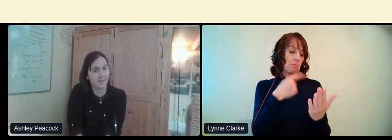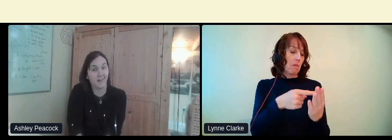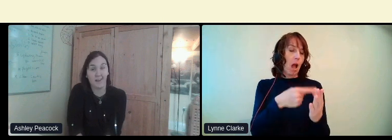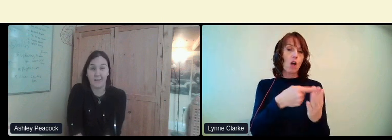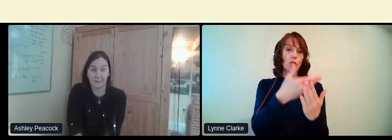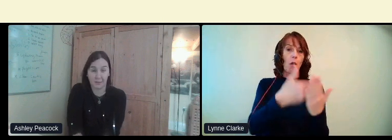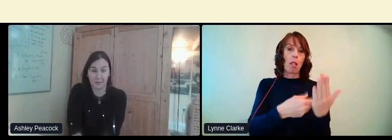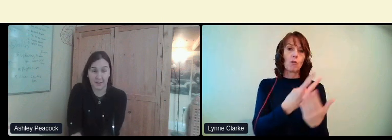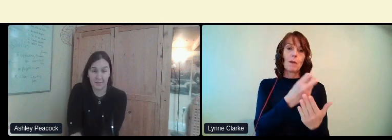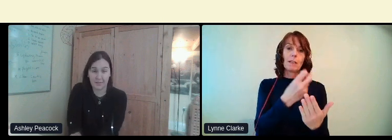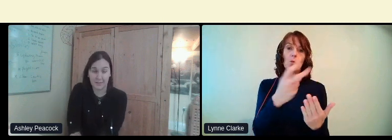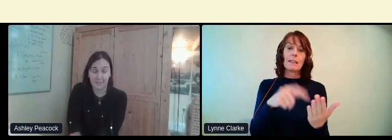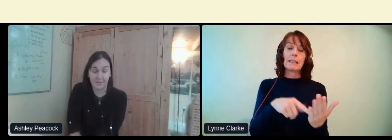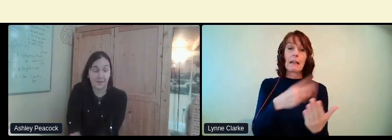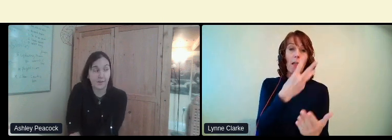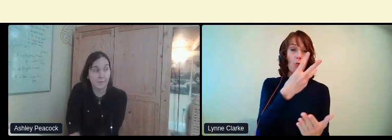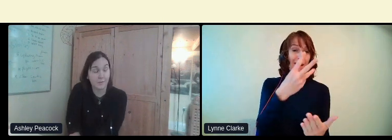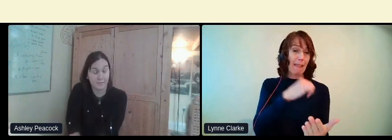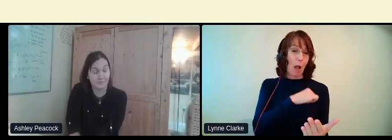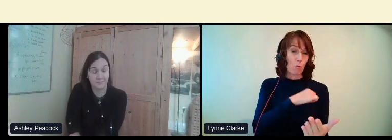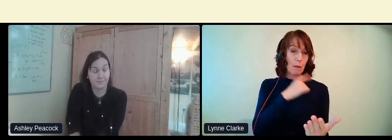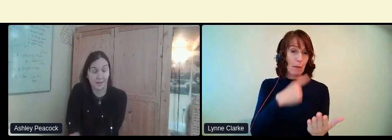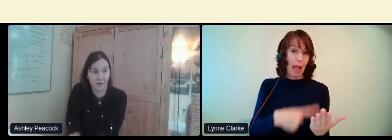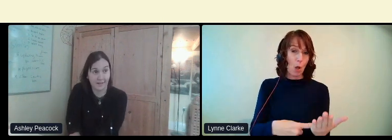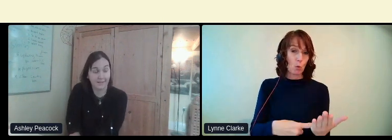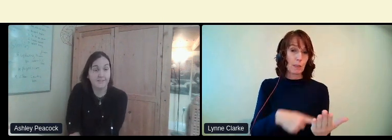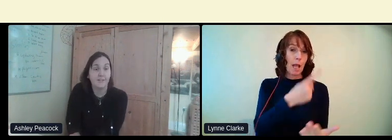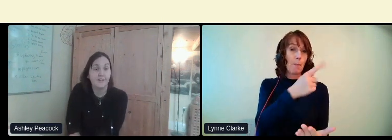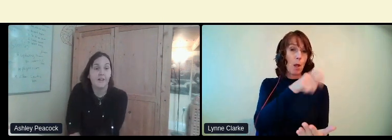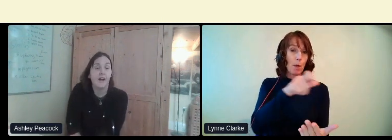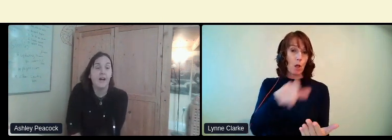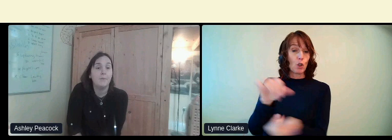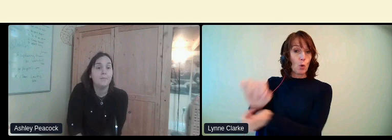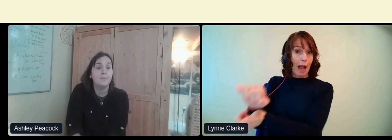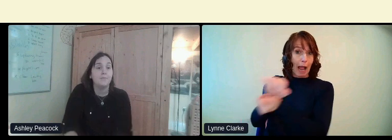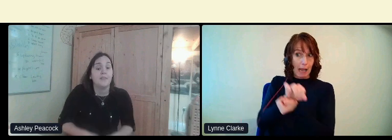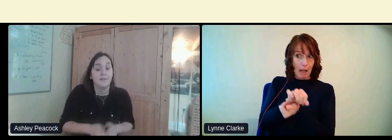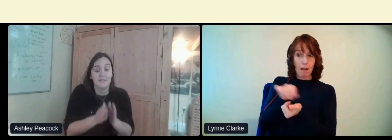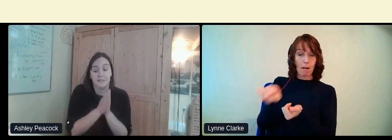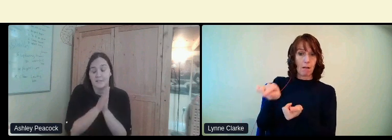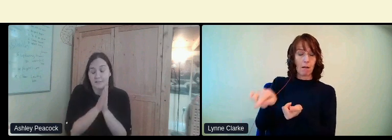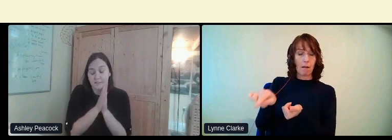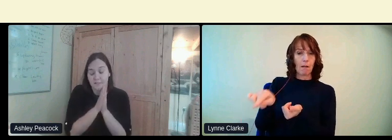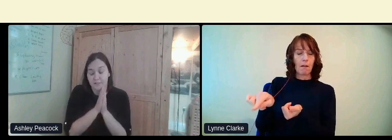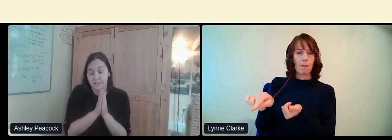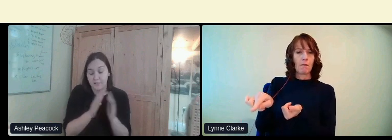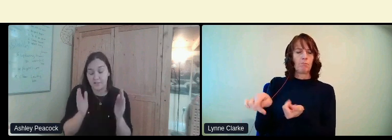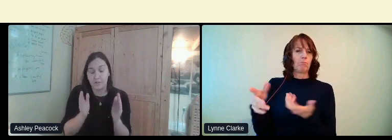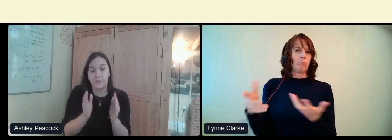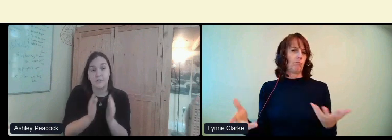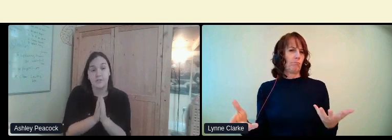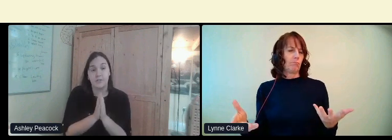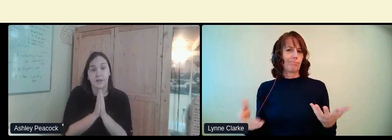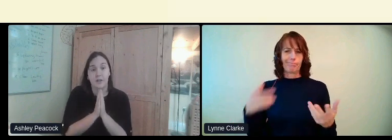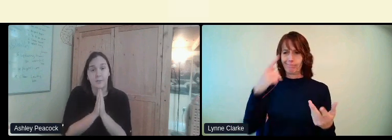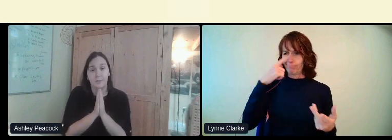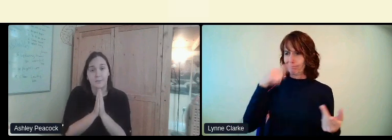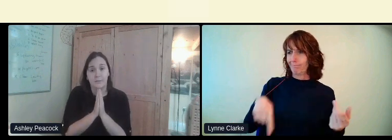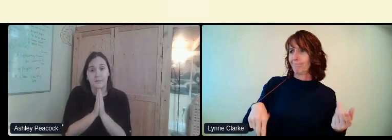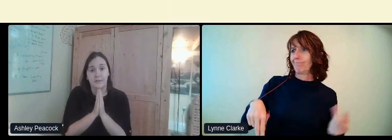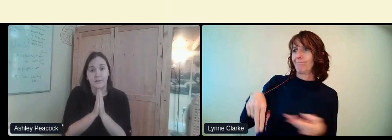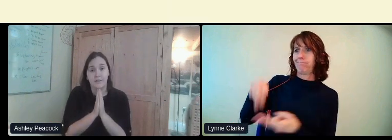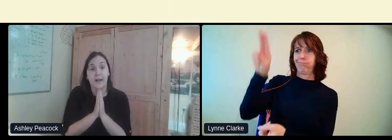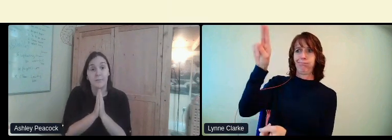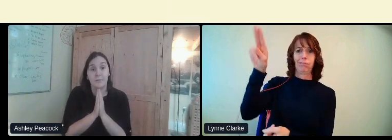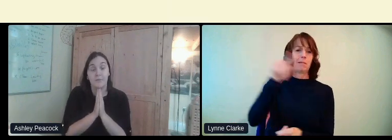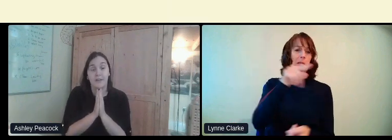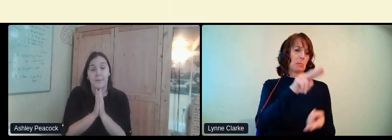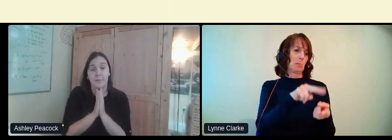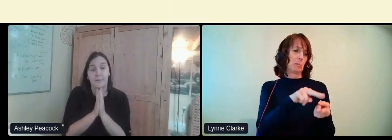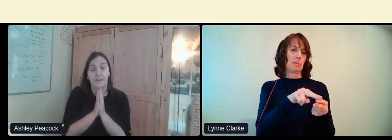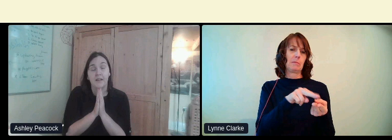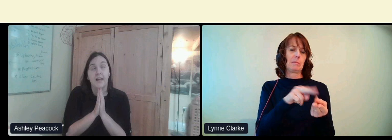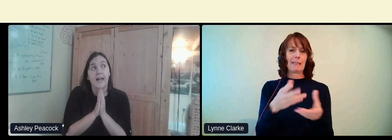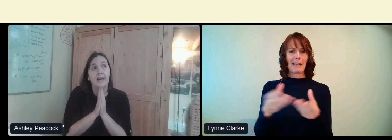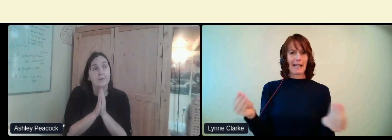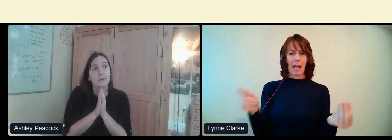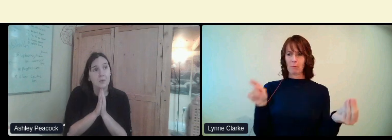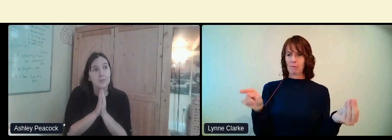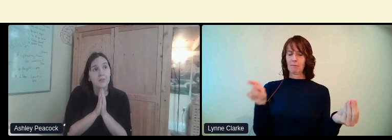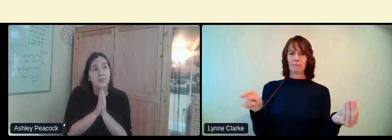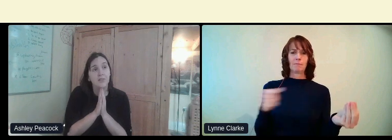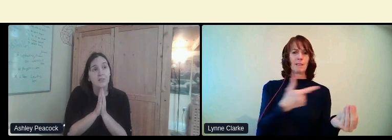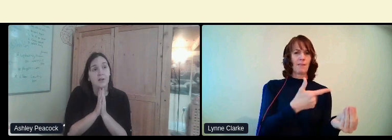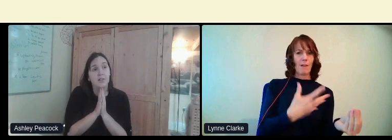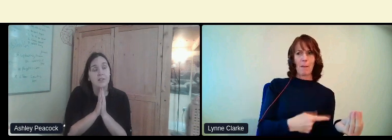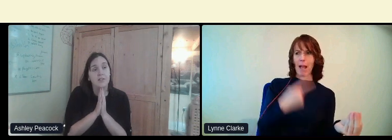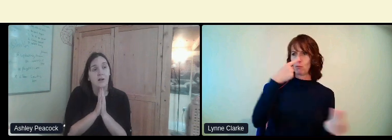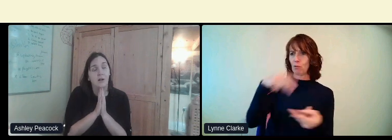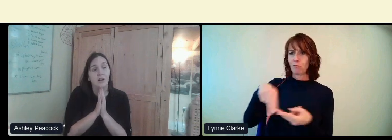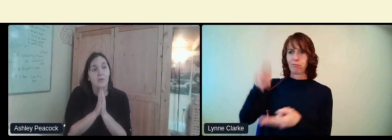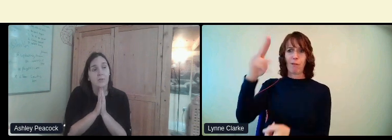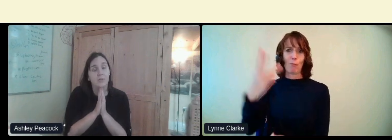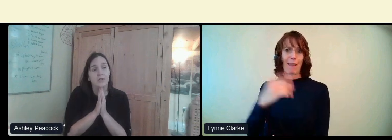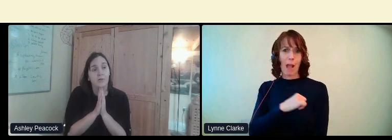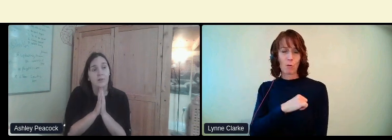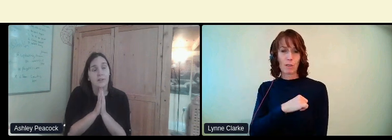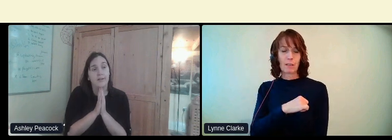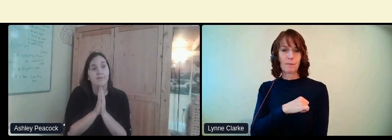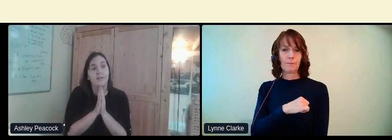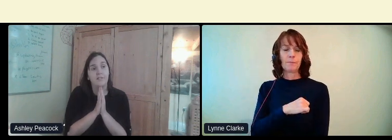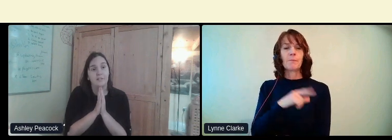around £3000 per hire, there's such a huge gap there. If we also look at the costs of innovation